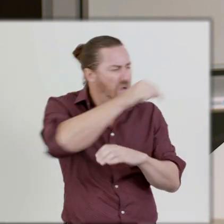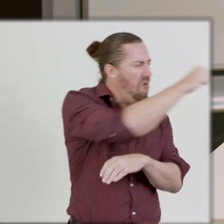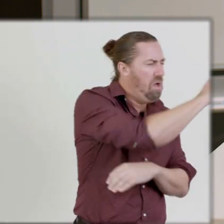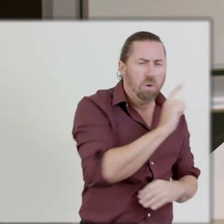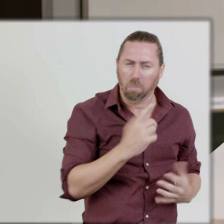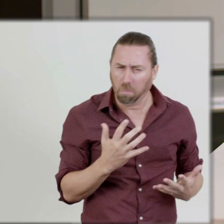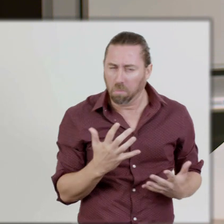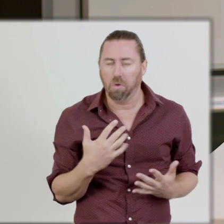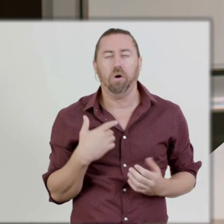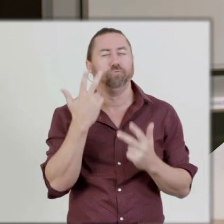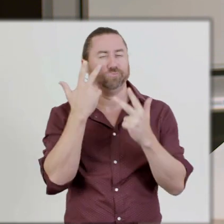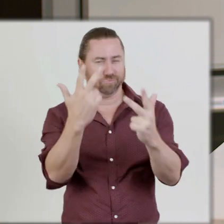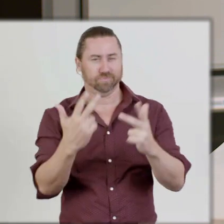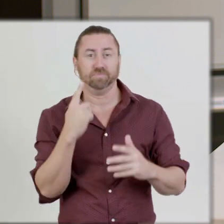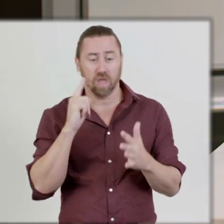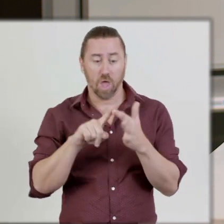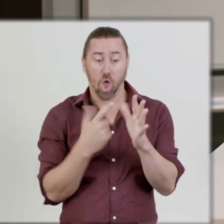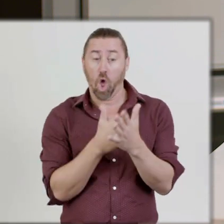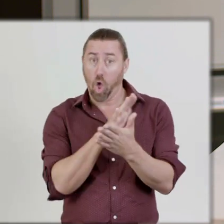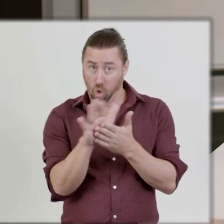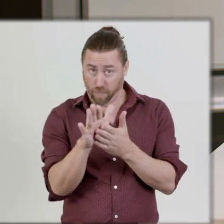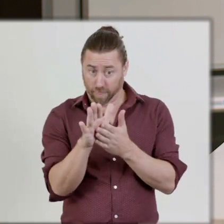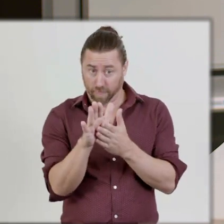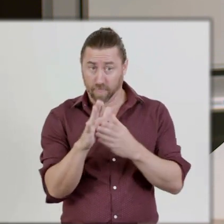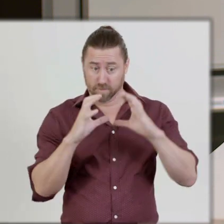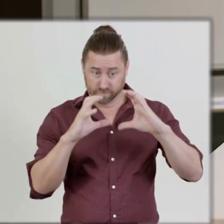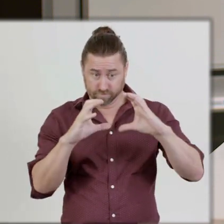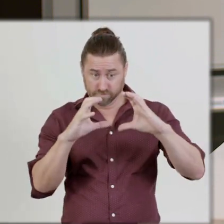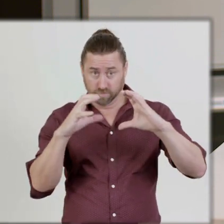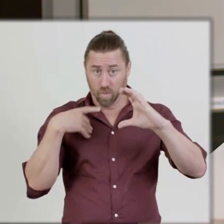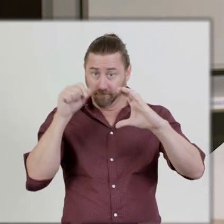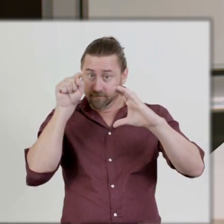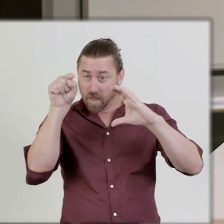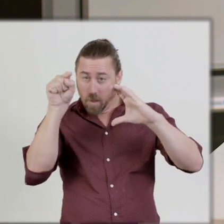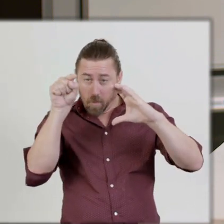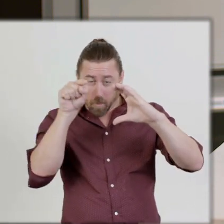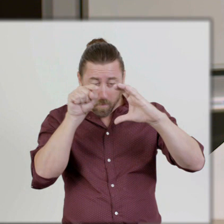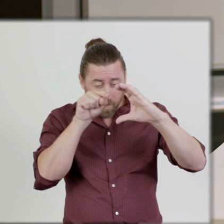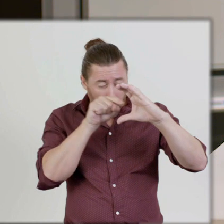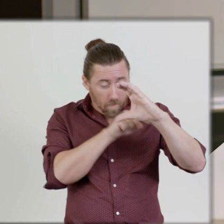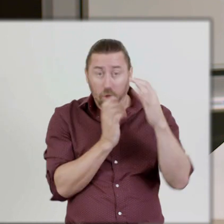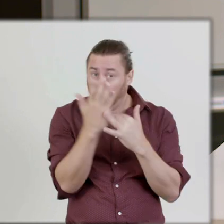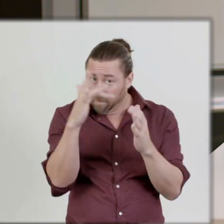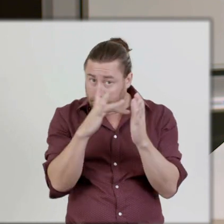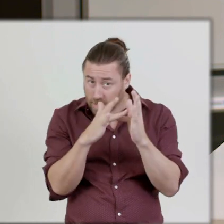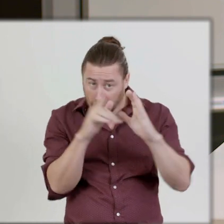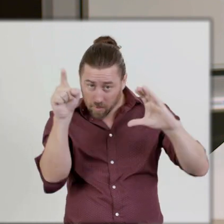There are a few ways we can think about this. If we measured Earth's diameter, by using a straight line from one side of the earth through its centre,